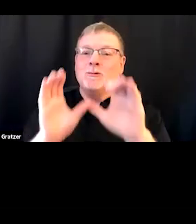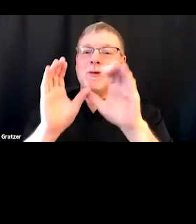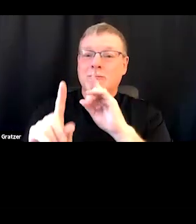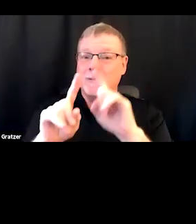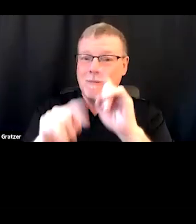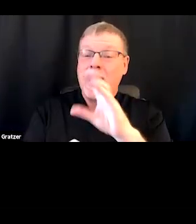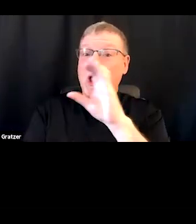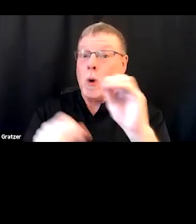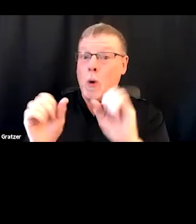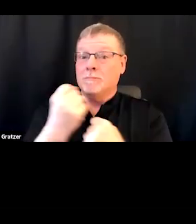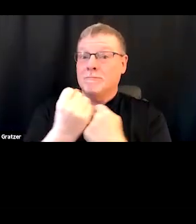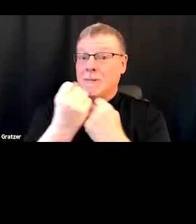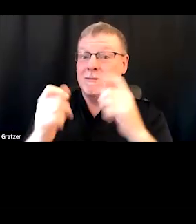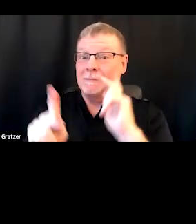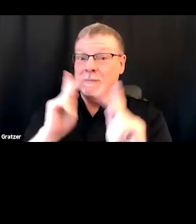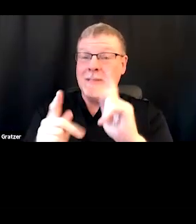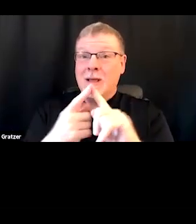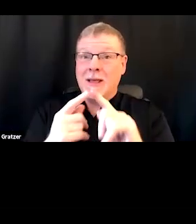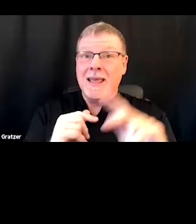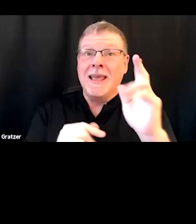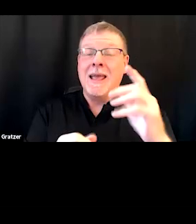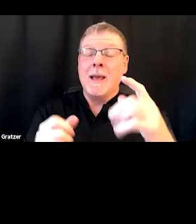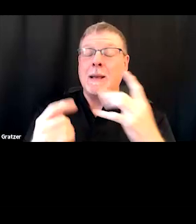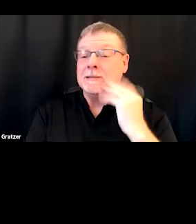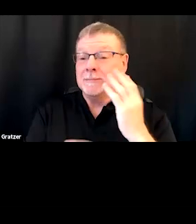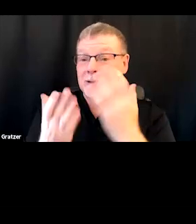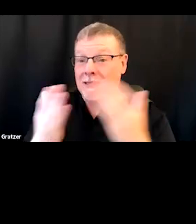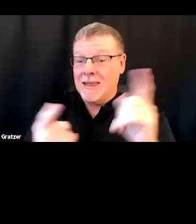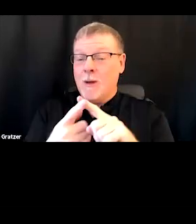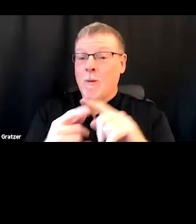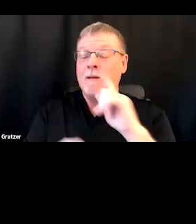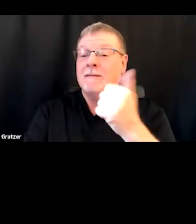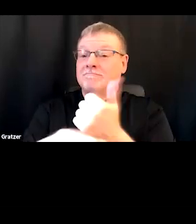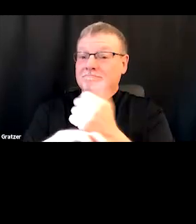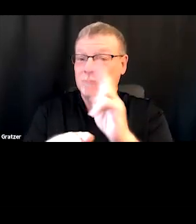to Support Individuals Experiencing Mental and Substance Use Disorders.